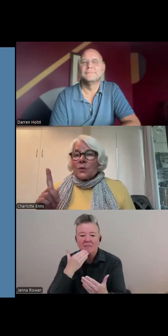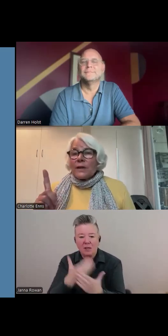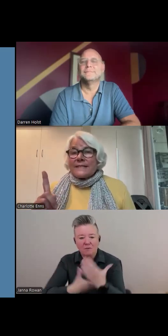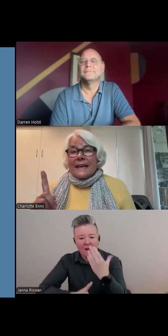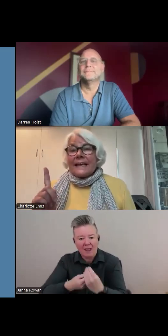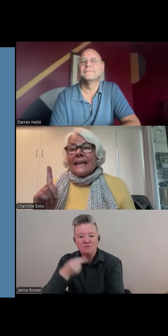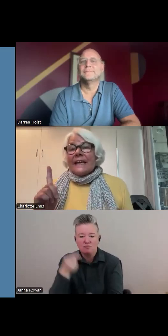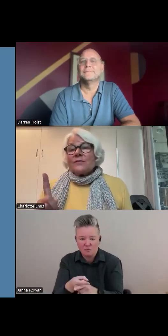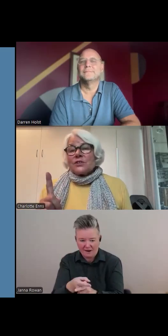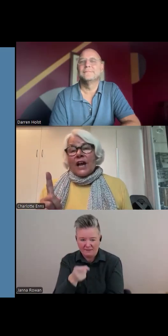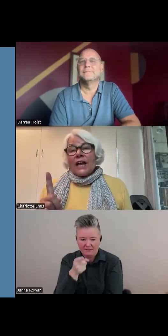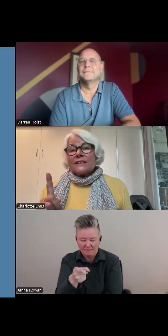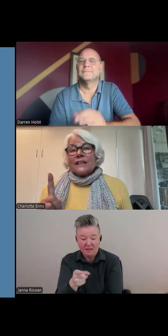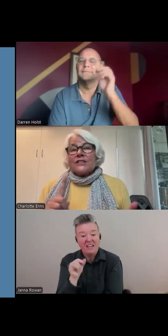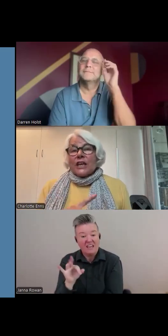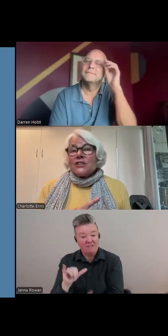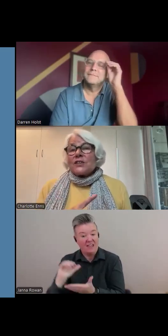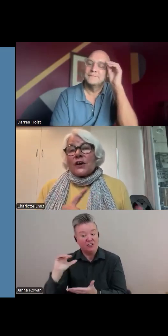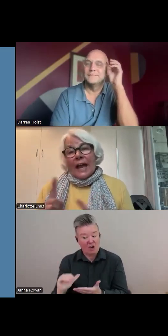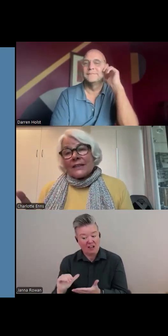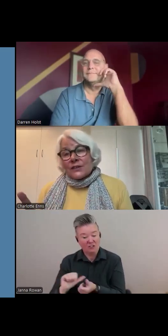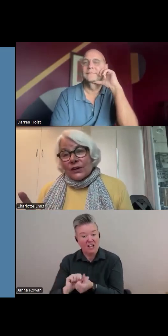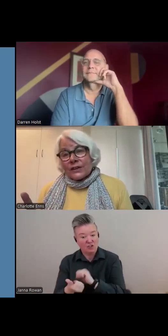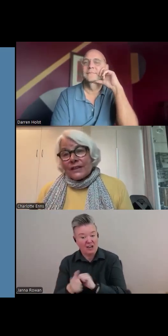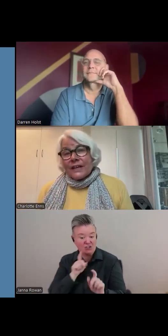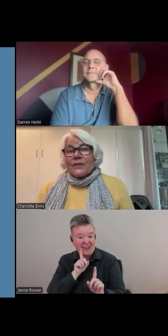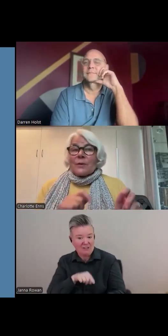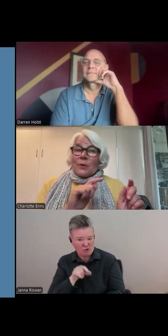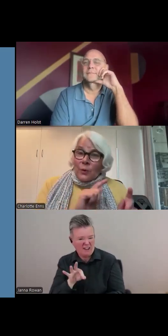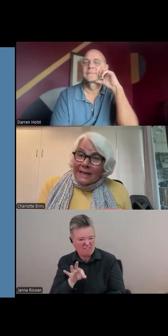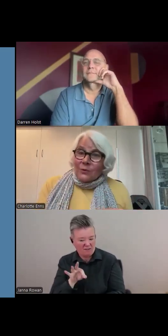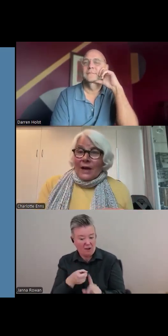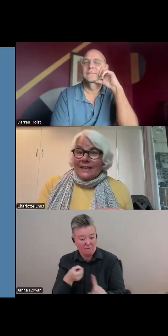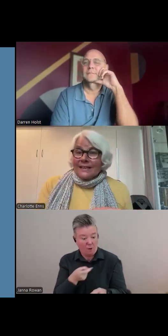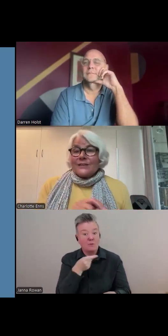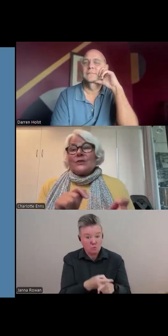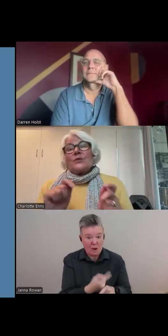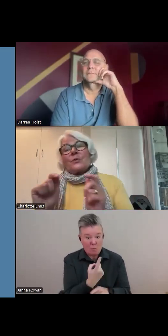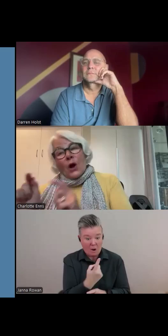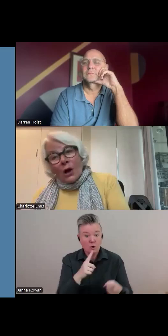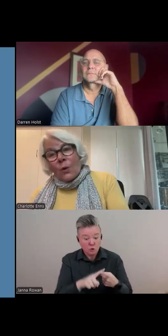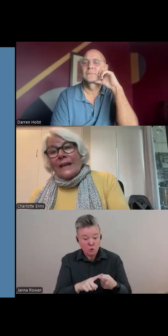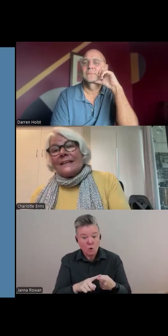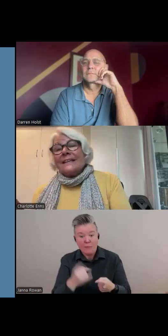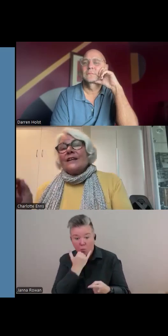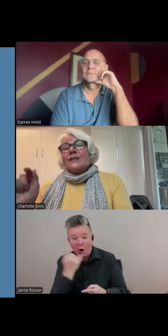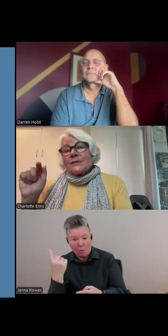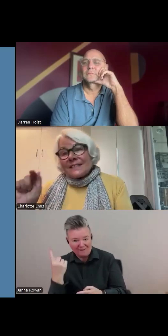CHARLOTTE ENNS >> Yeah, thanks for adding that. I also want to say if the child changes their answer from the right one